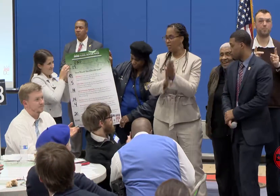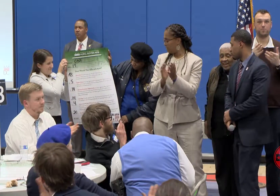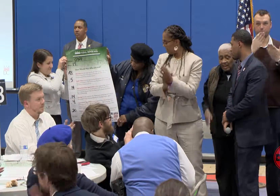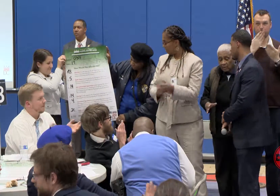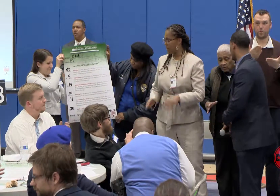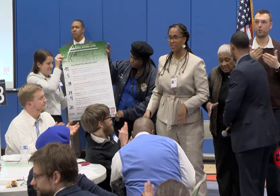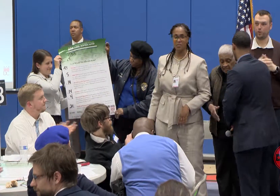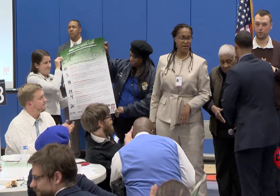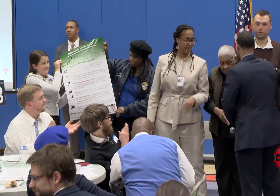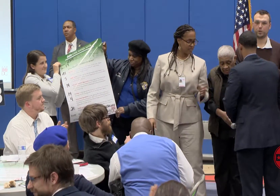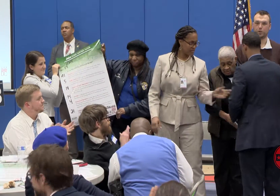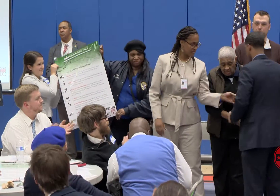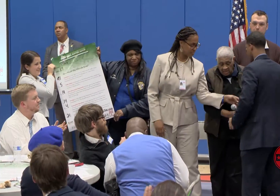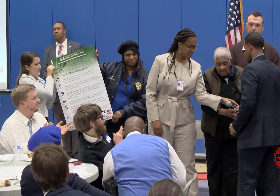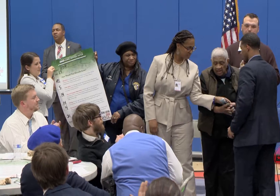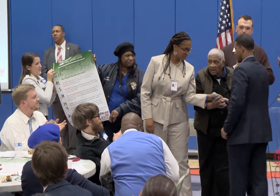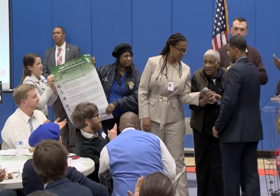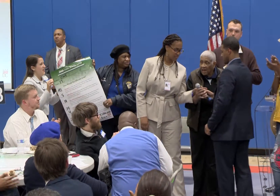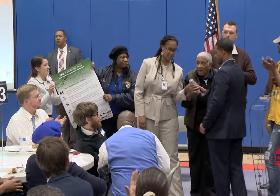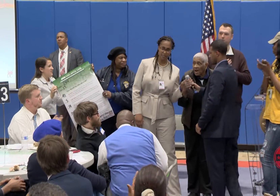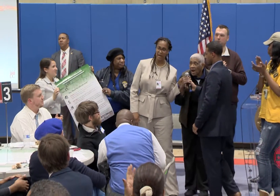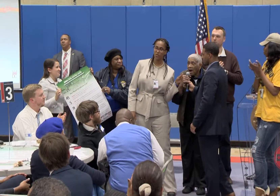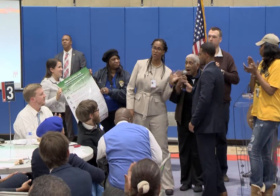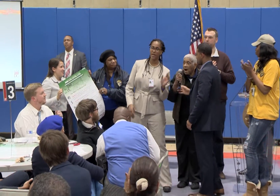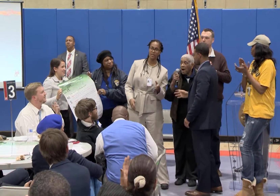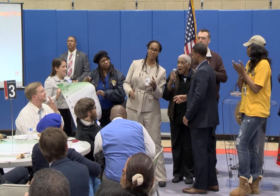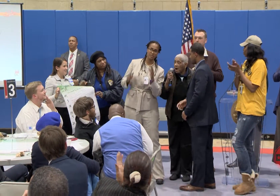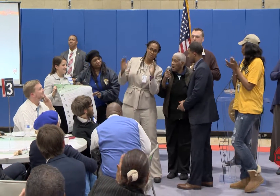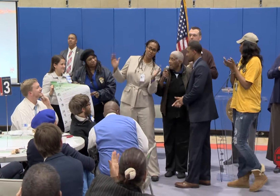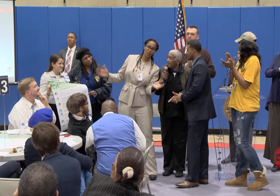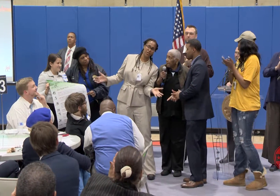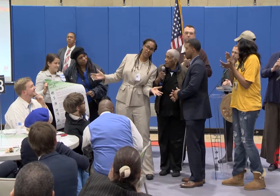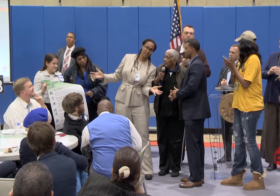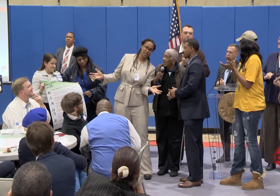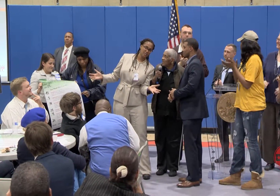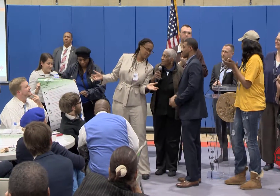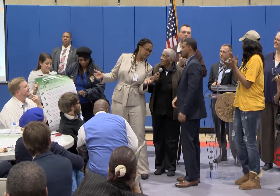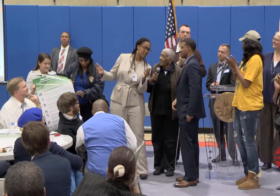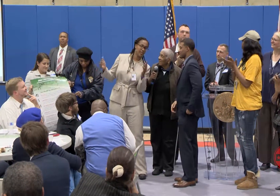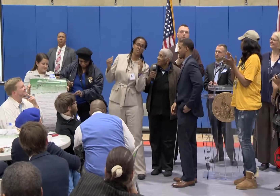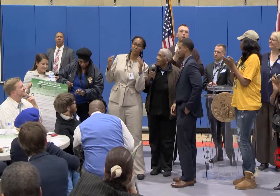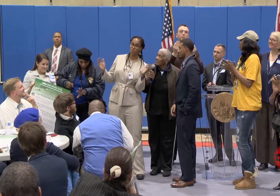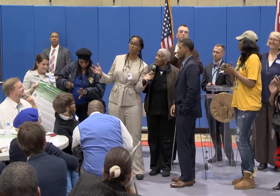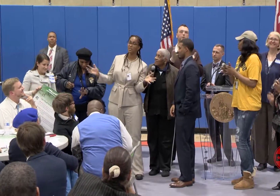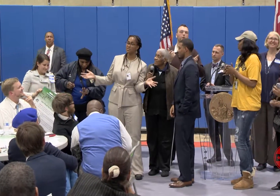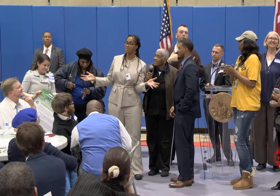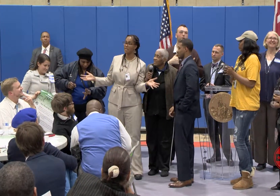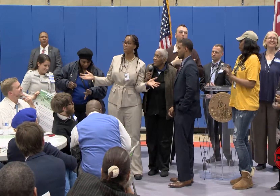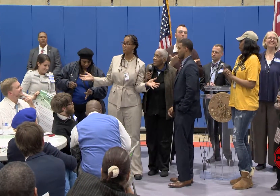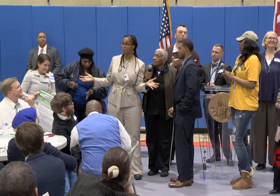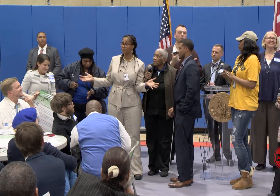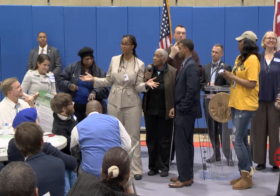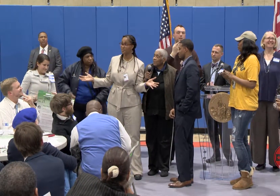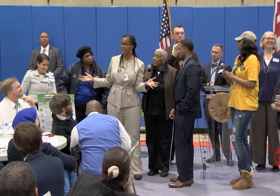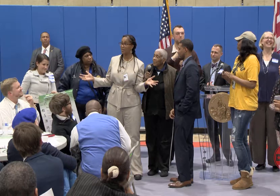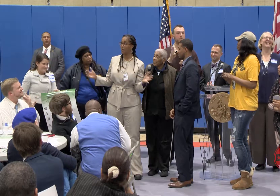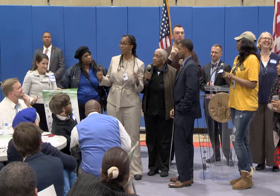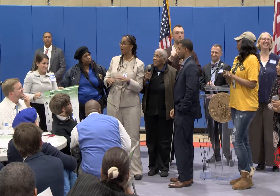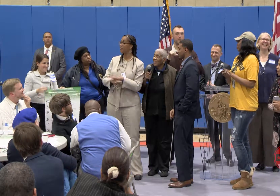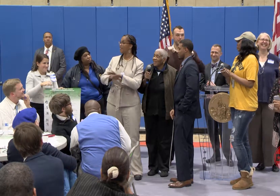WE ARE HERE BECAUSE BALLOU NEEDS TO STAY BALLOU AND WE ARE